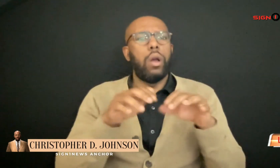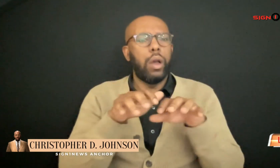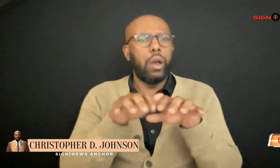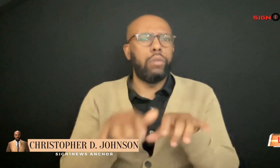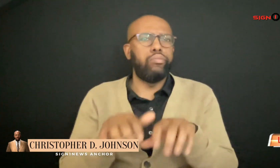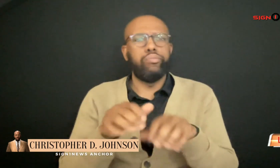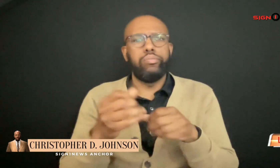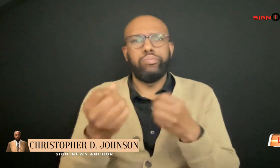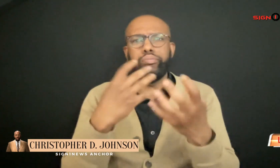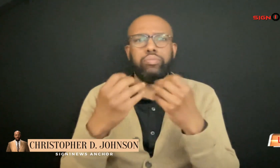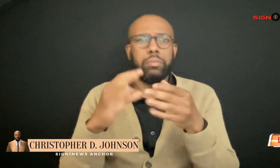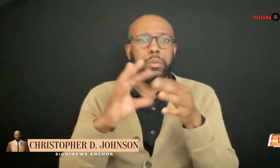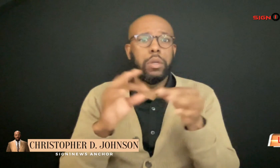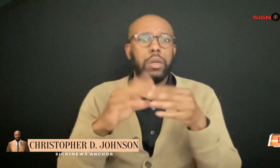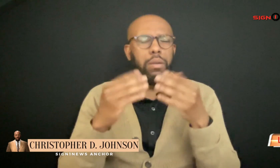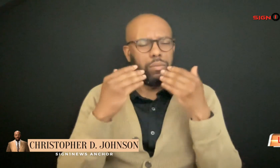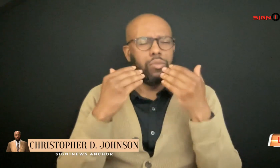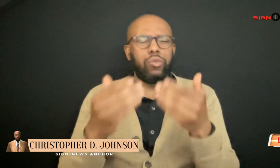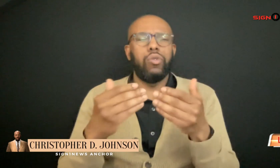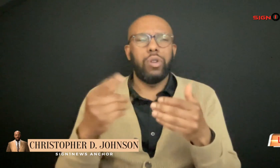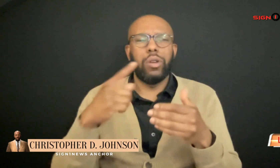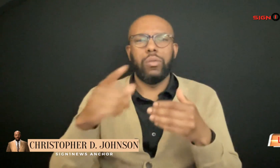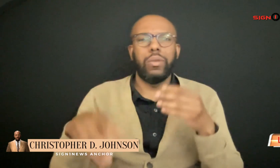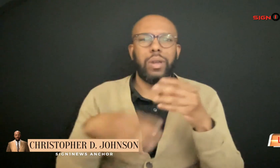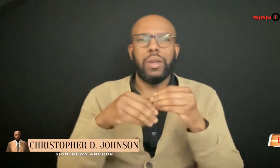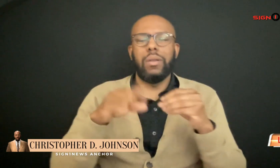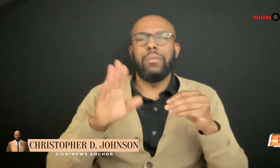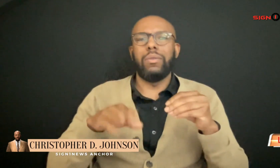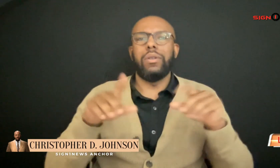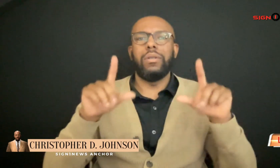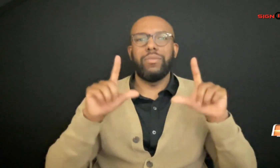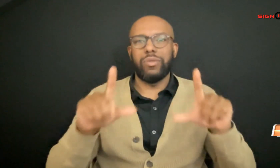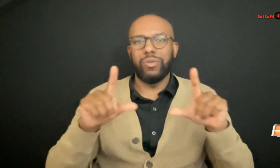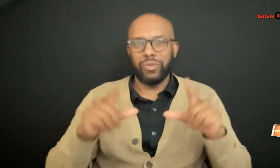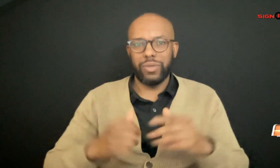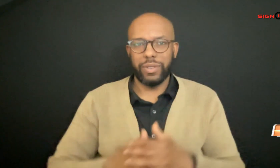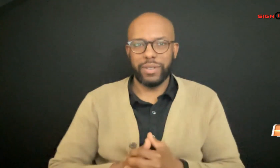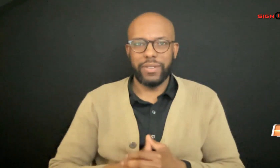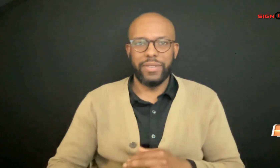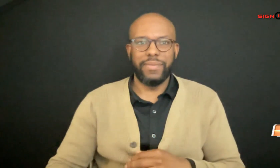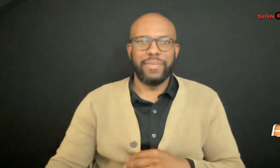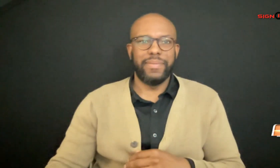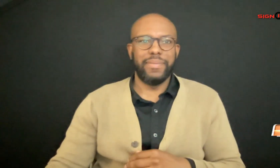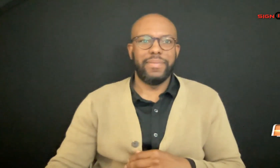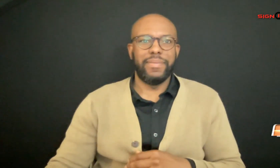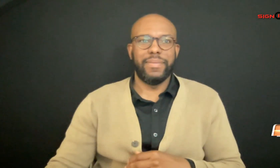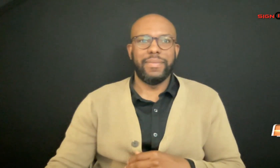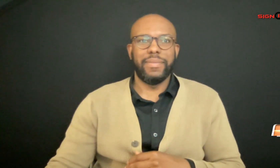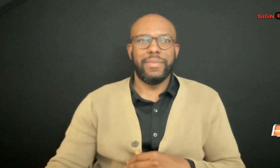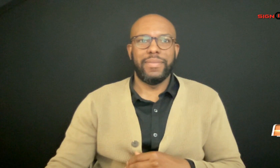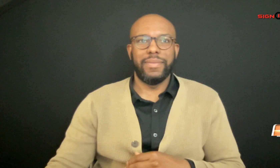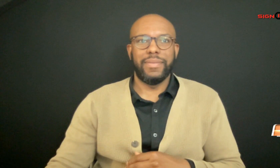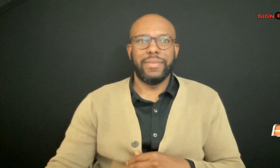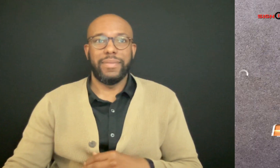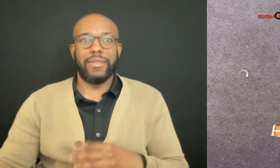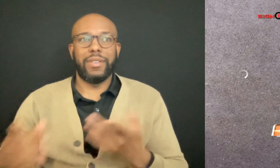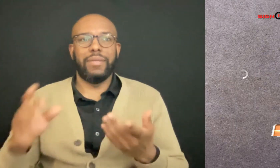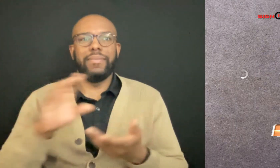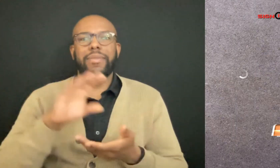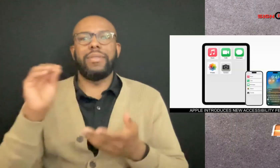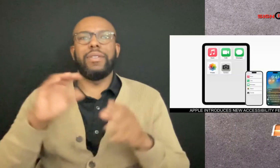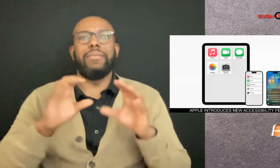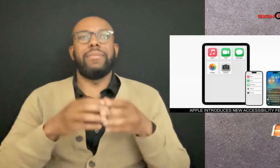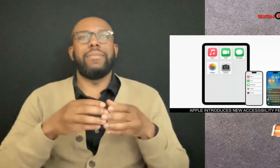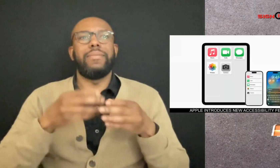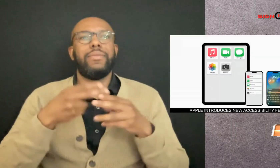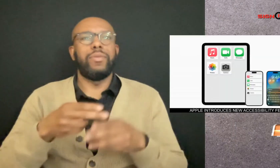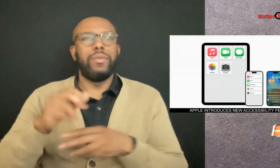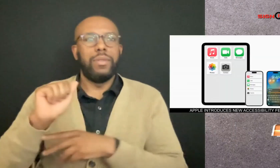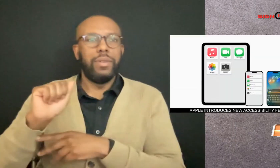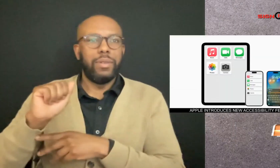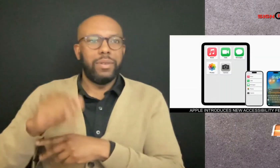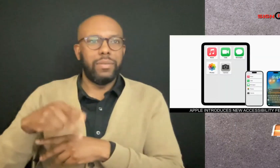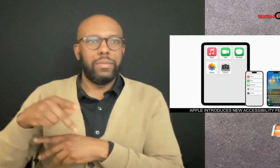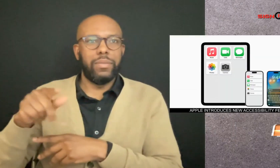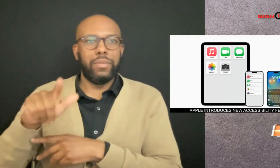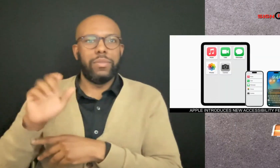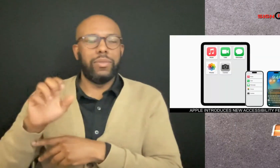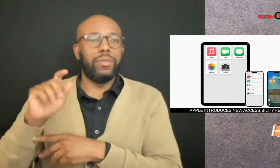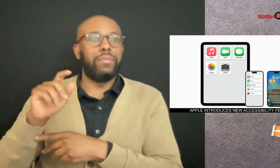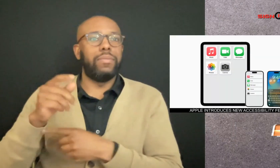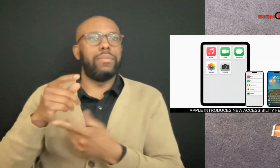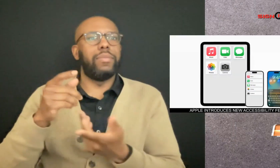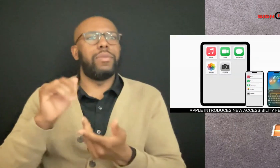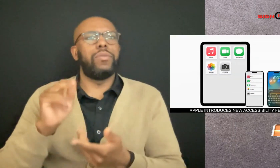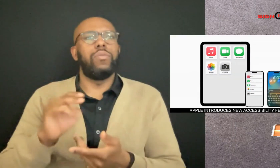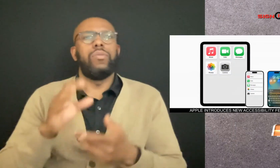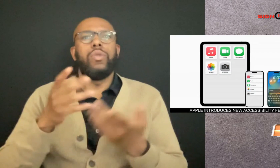comment about this update we may add it at the bottom of the screen